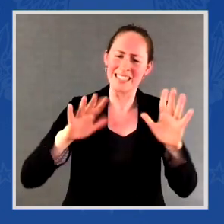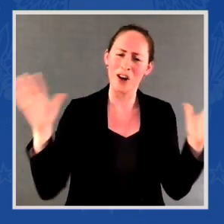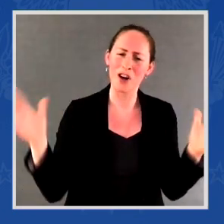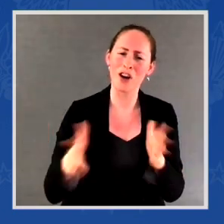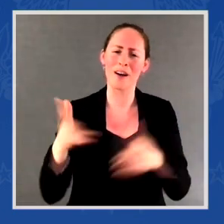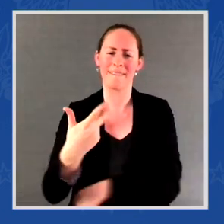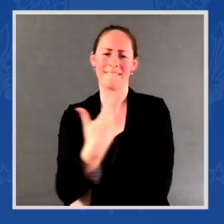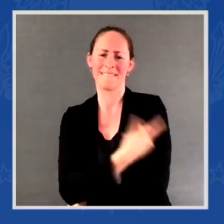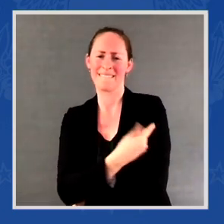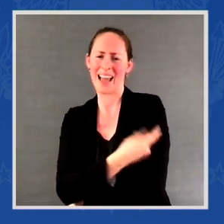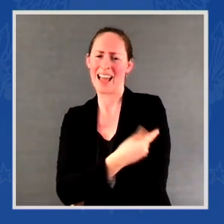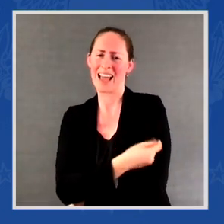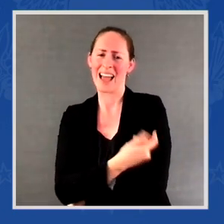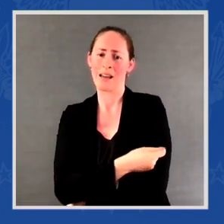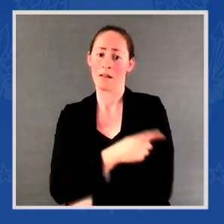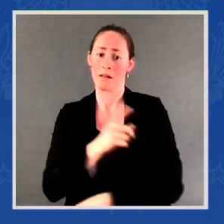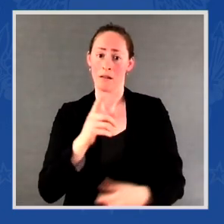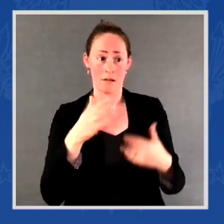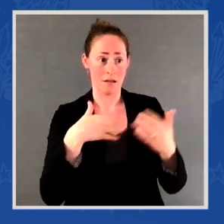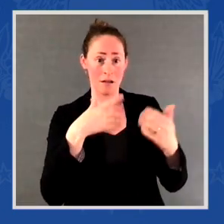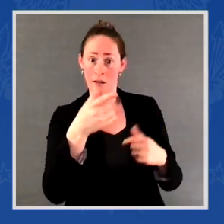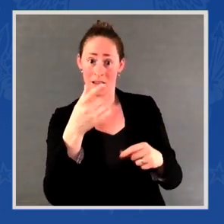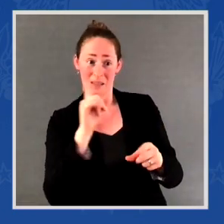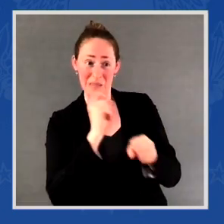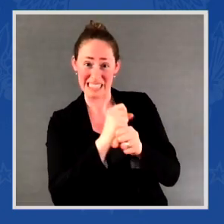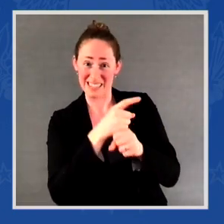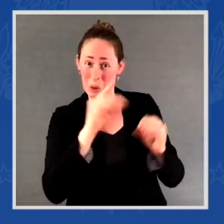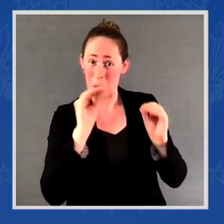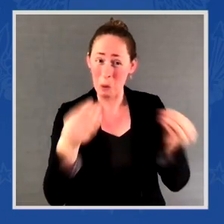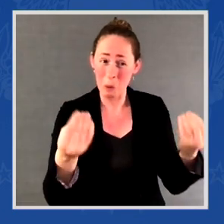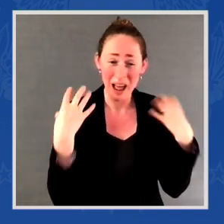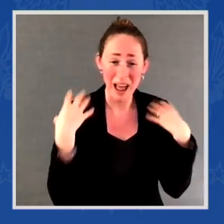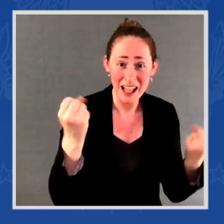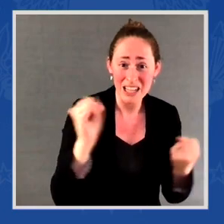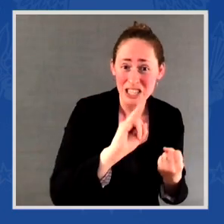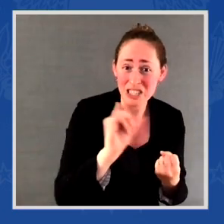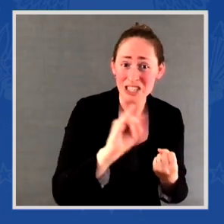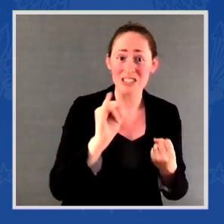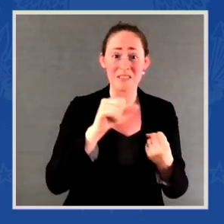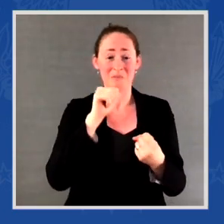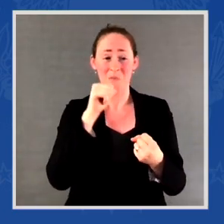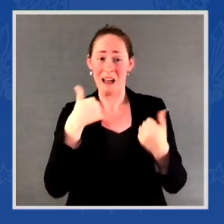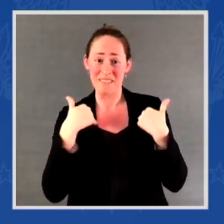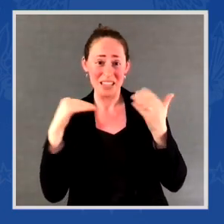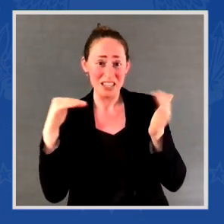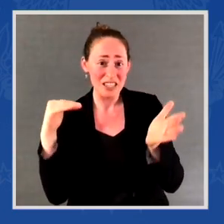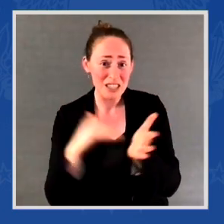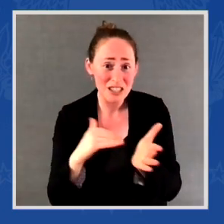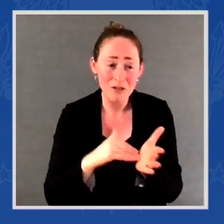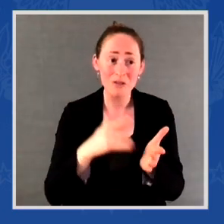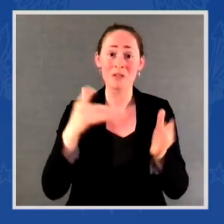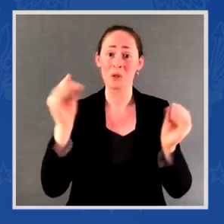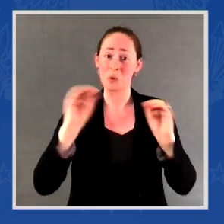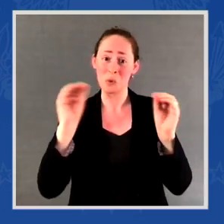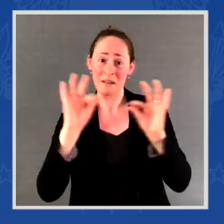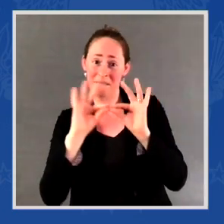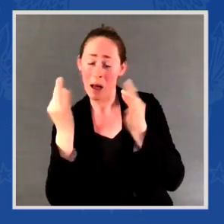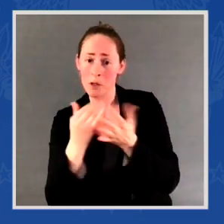usually; who don't have ordinary -- don't have doctors or family physicians, et cetera. Seventy three percent of the shots administered